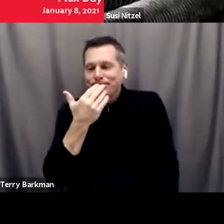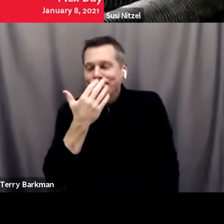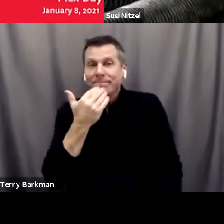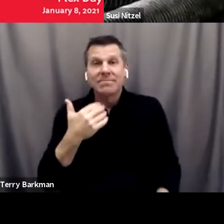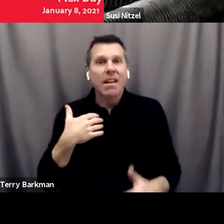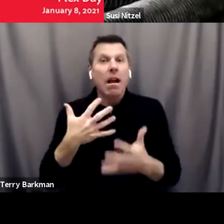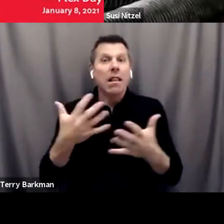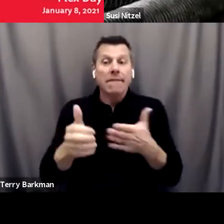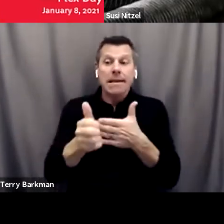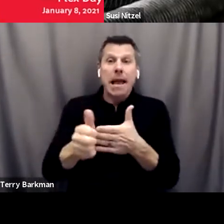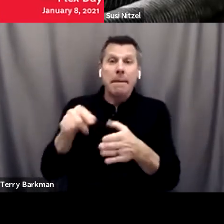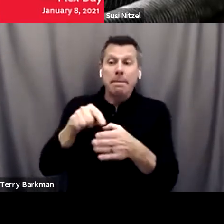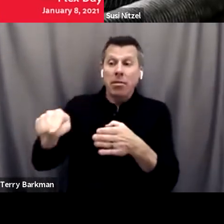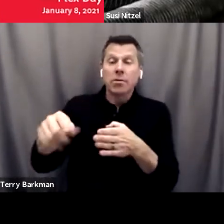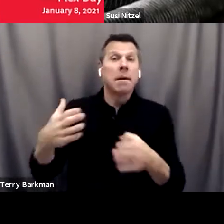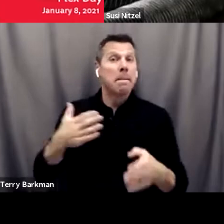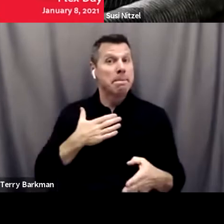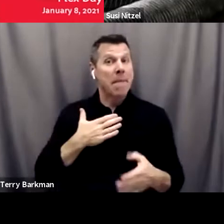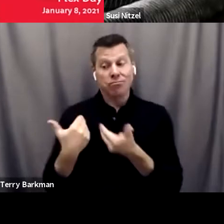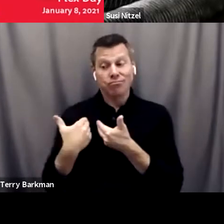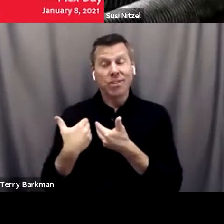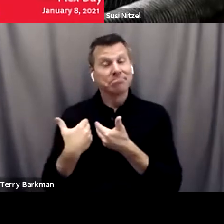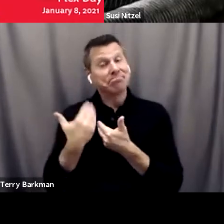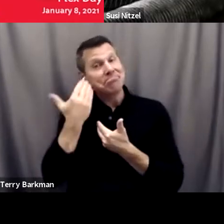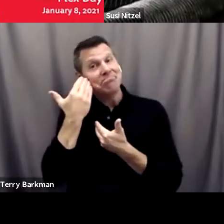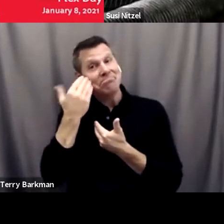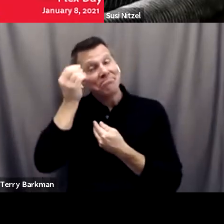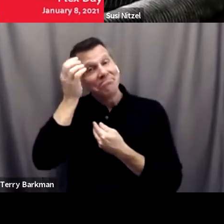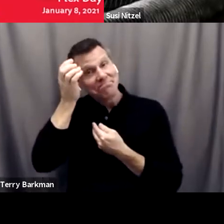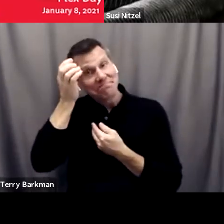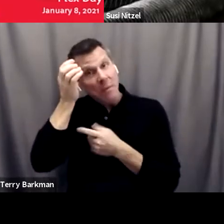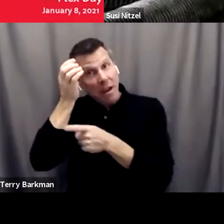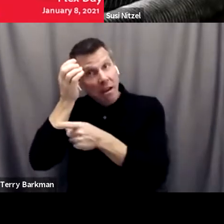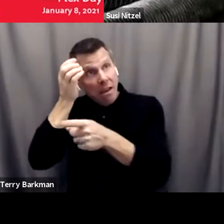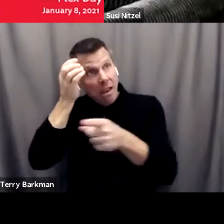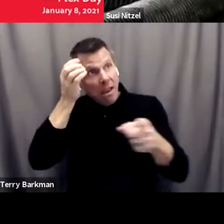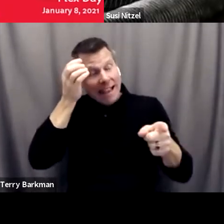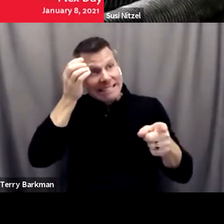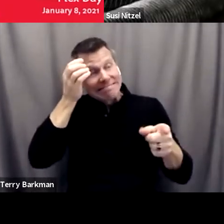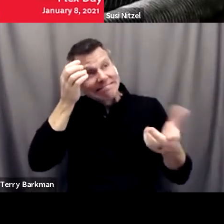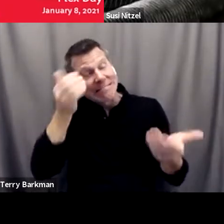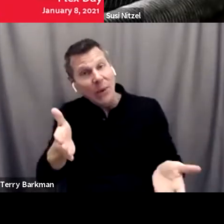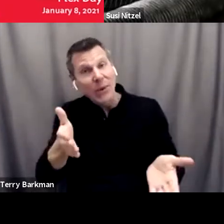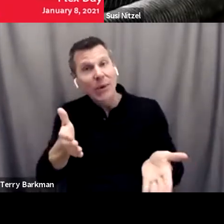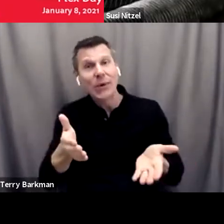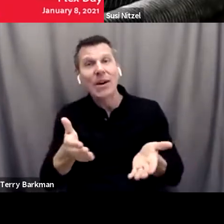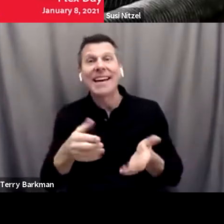far as what I do. But as far as my colleagues, I don't know, I think that's something we're discovering every day, I do